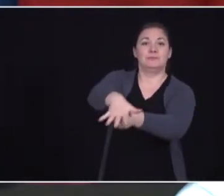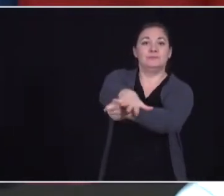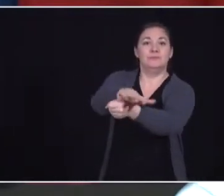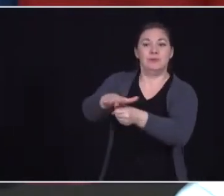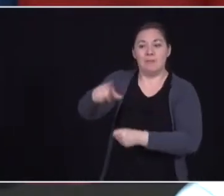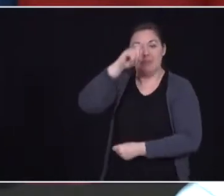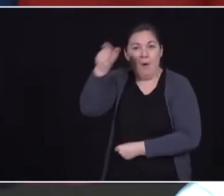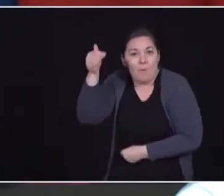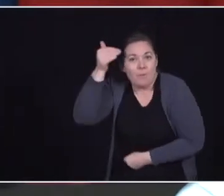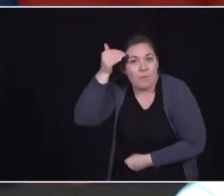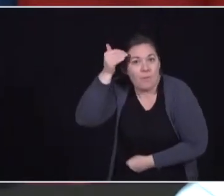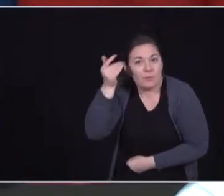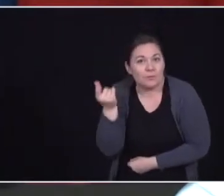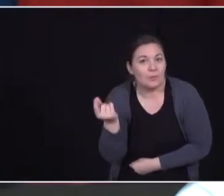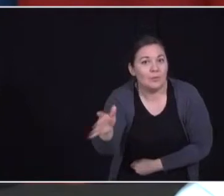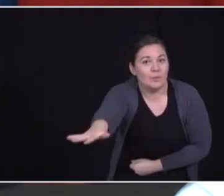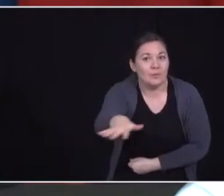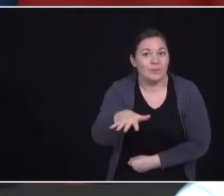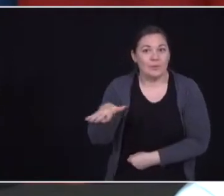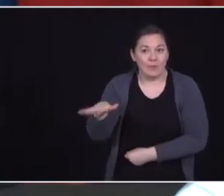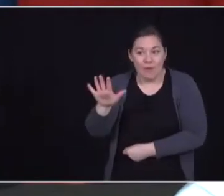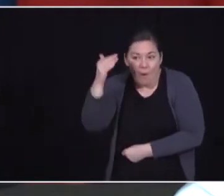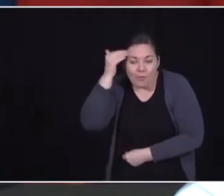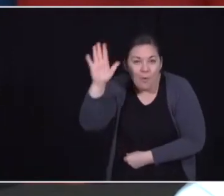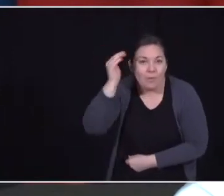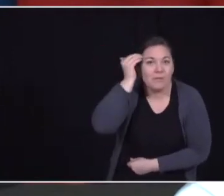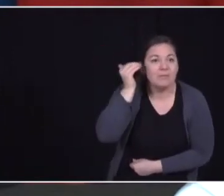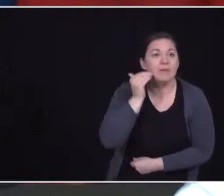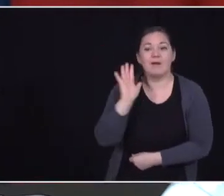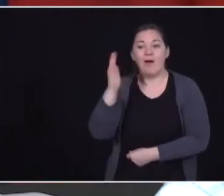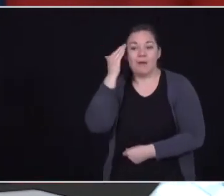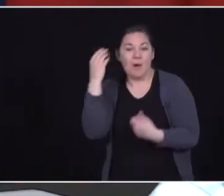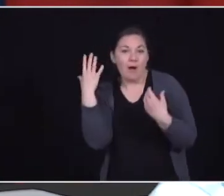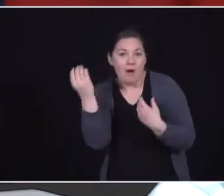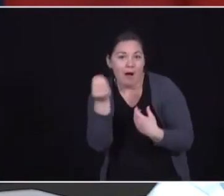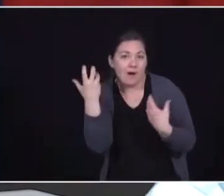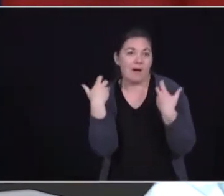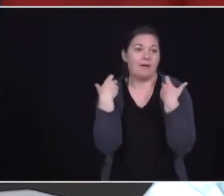and have been doing this for years. They in fact will apply that prioritization at